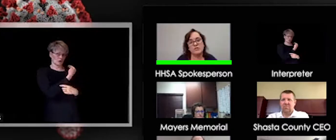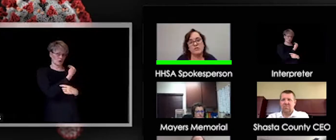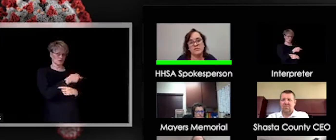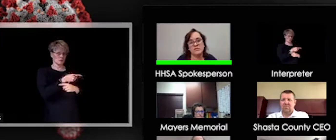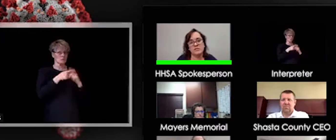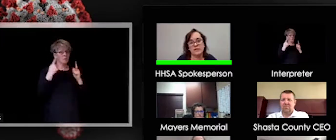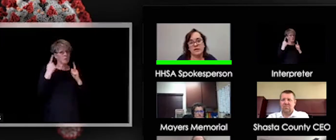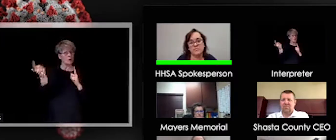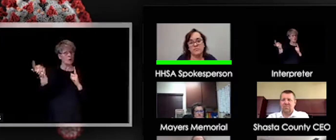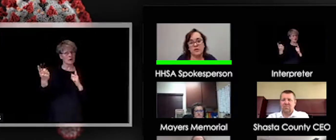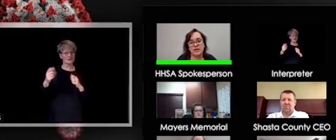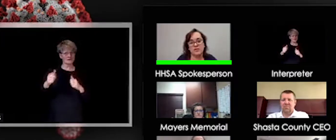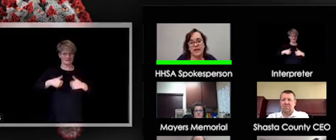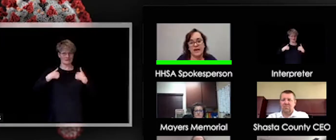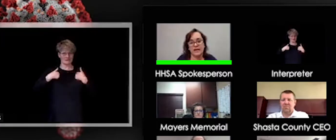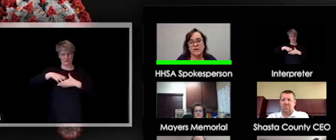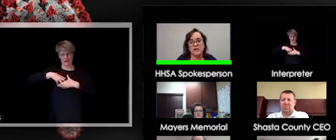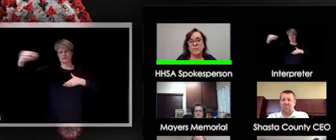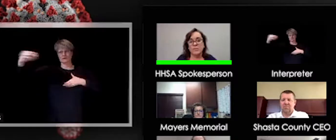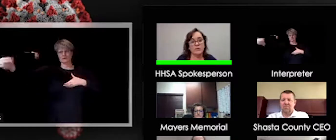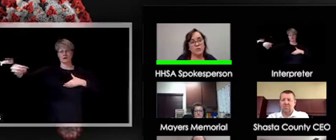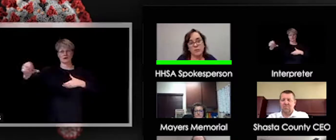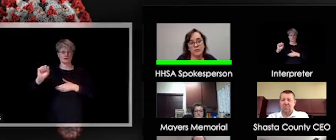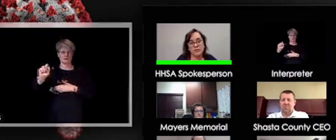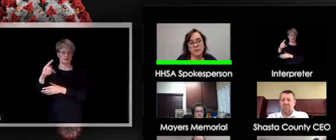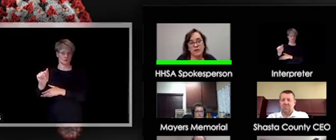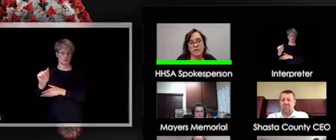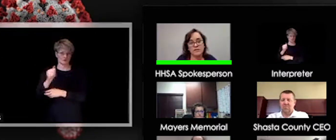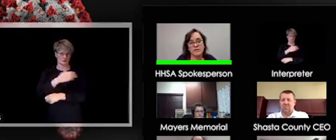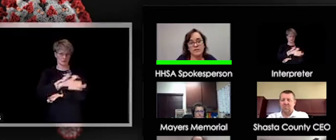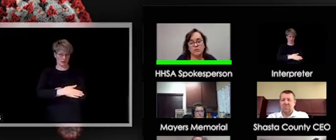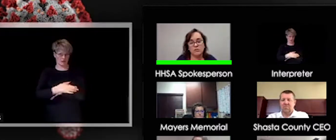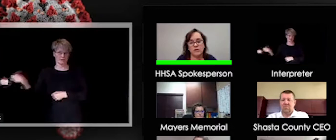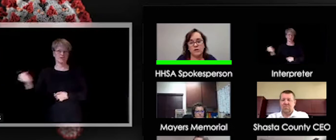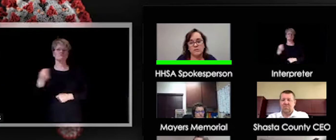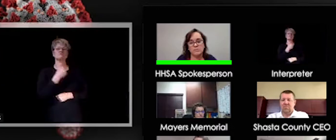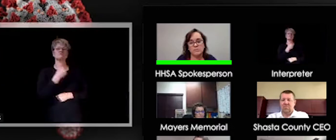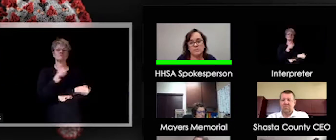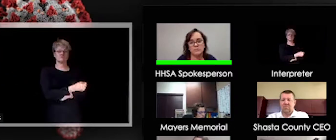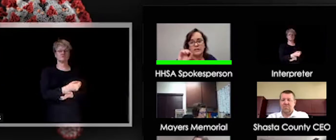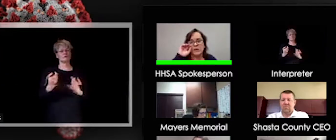the course of this event we have had people from other counties in our local hospitals,